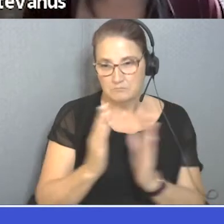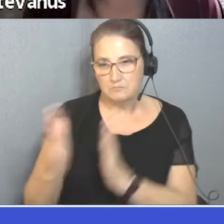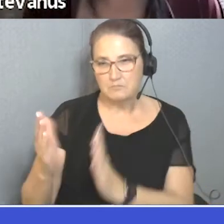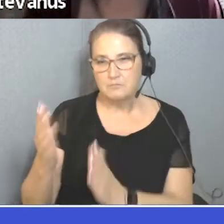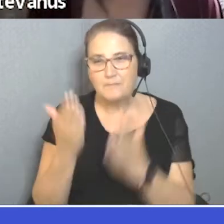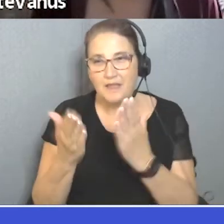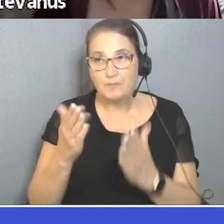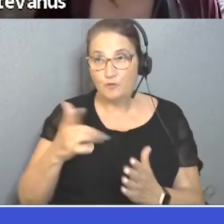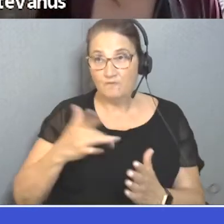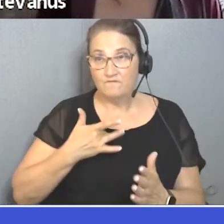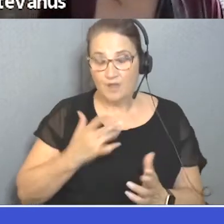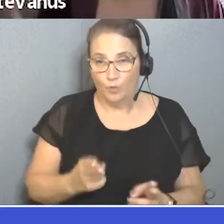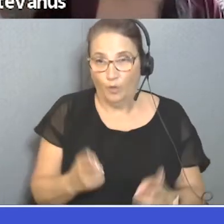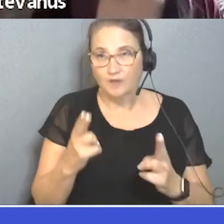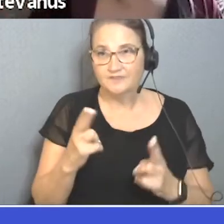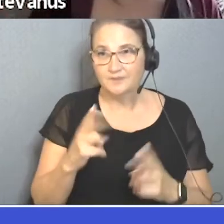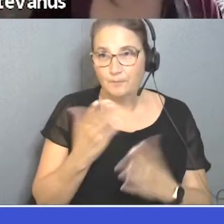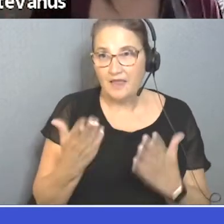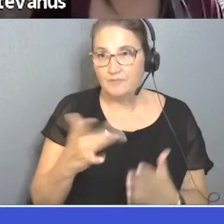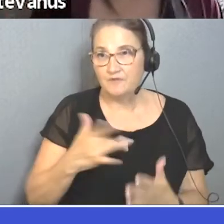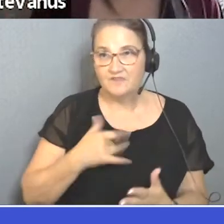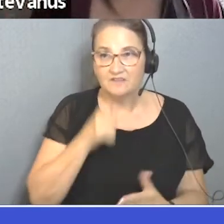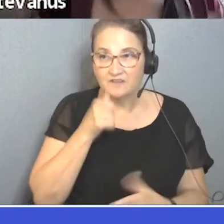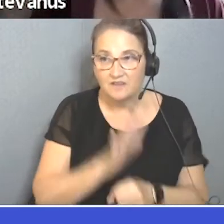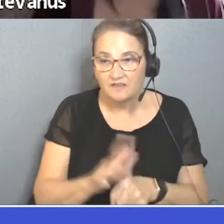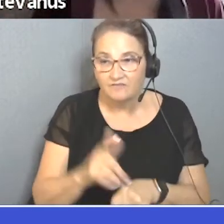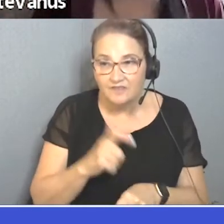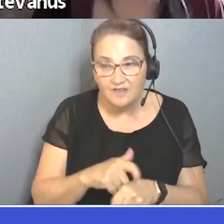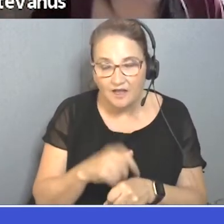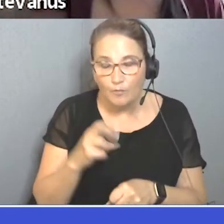might feel quick, it might feel like not enough time or too much time, but